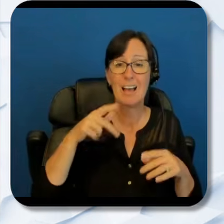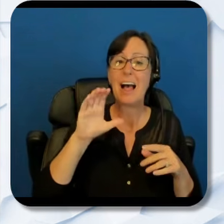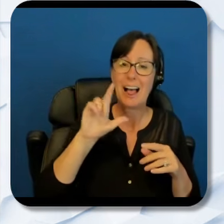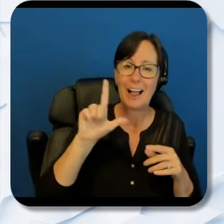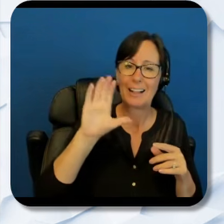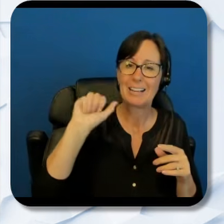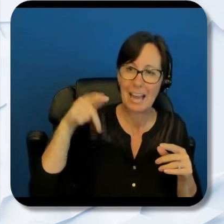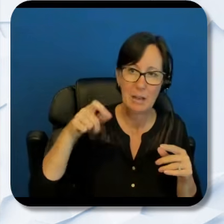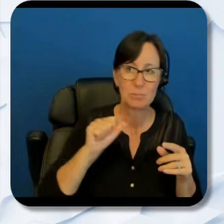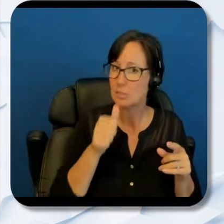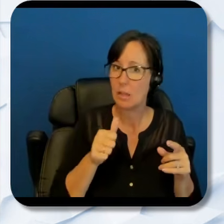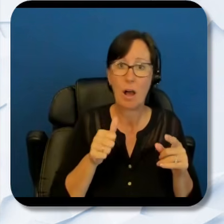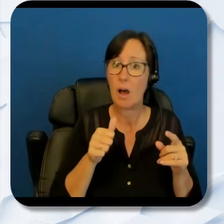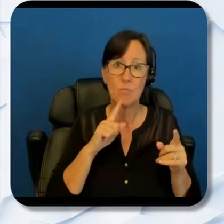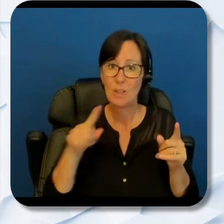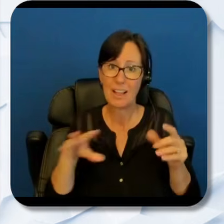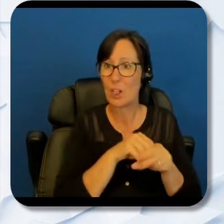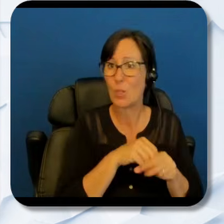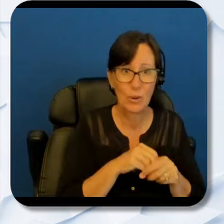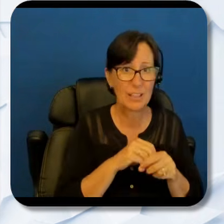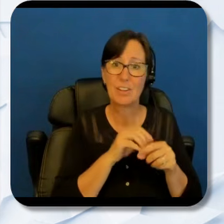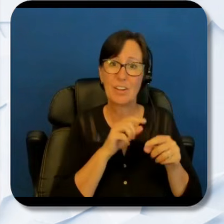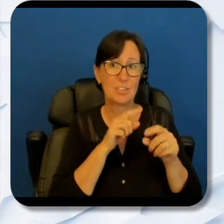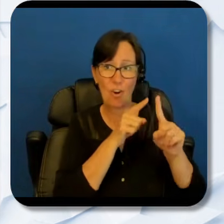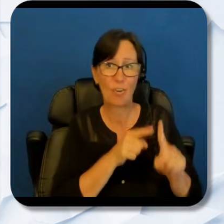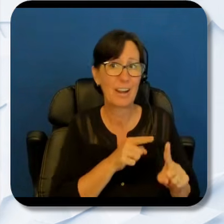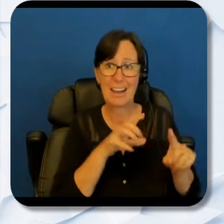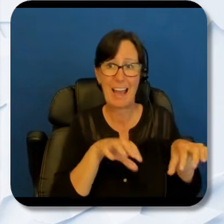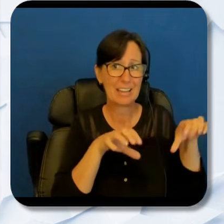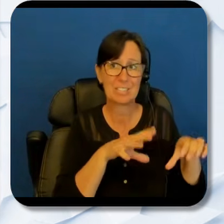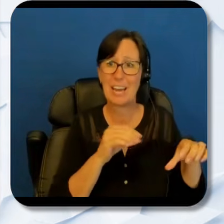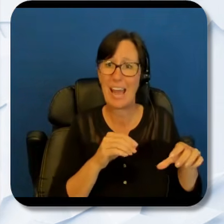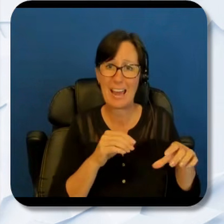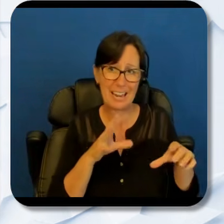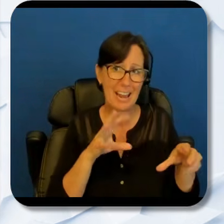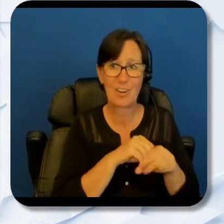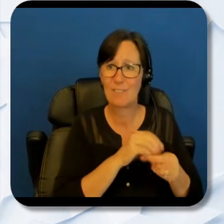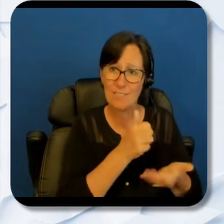necessary targeted actions and interventions to support students experiencing homelessness.